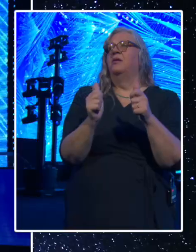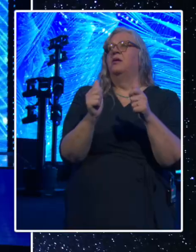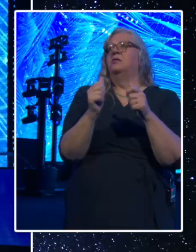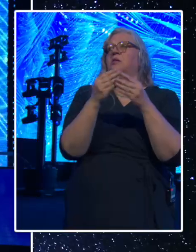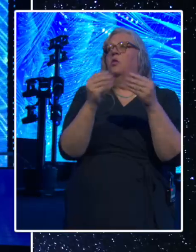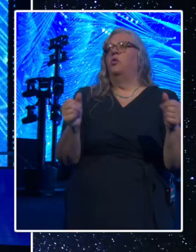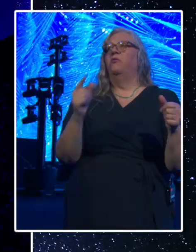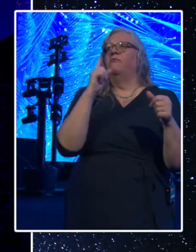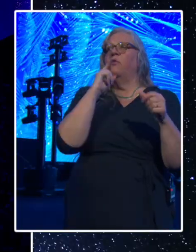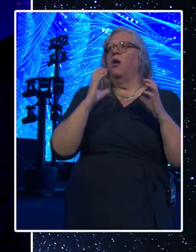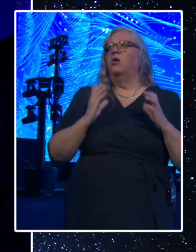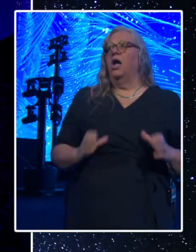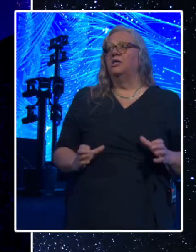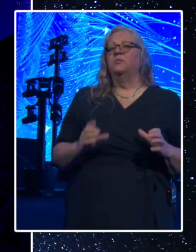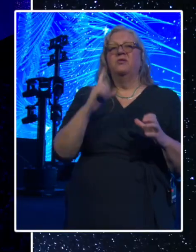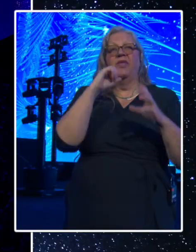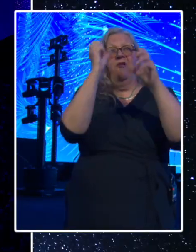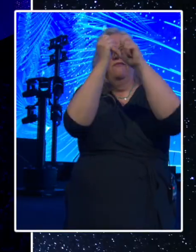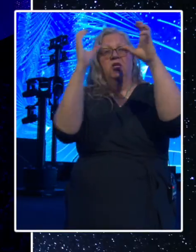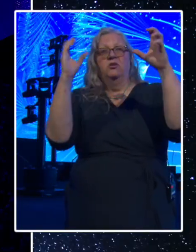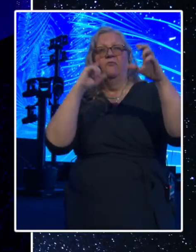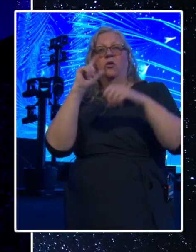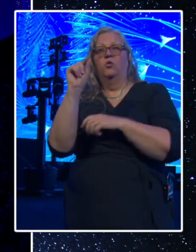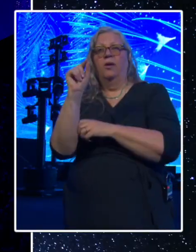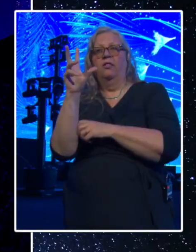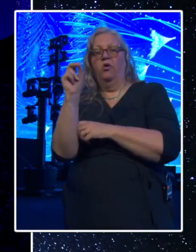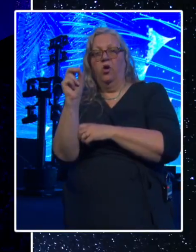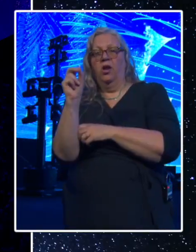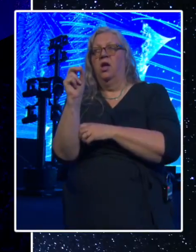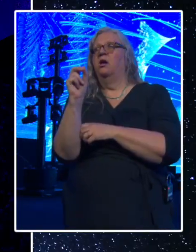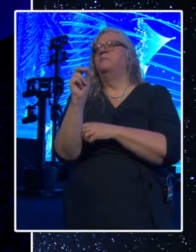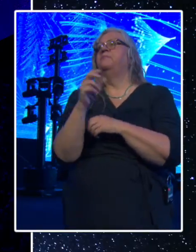for its customers as a part of their Vision 2030 initiative.